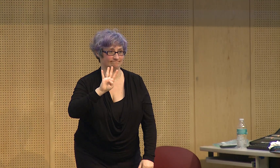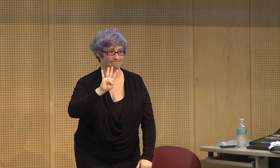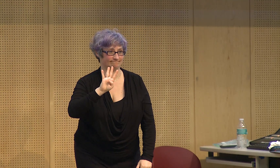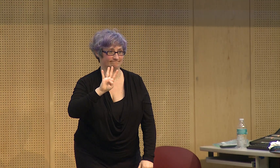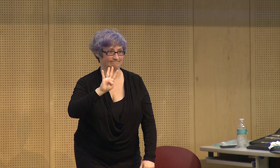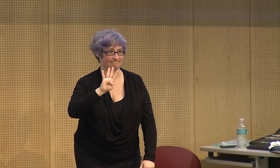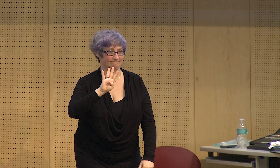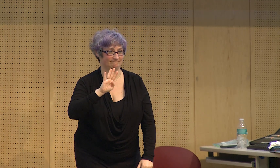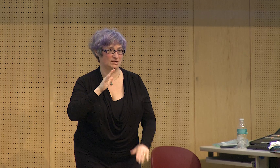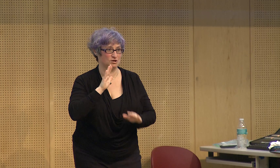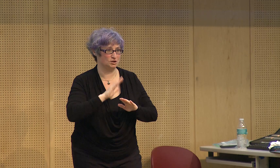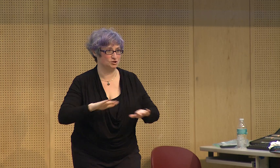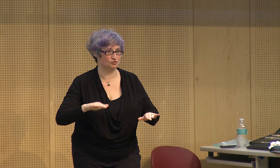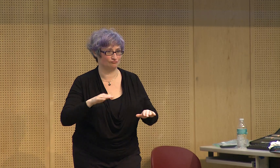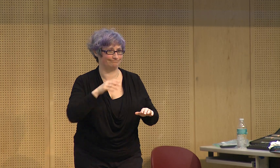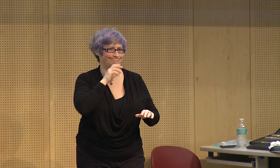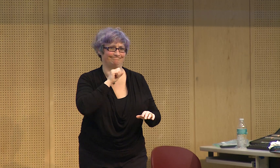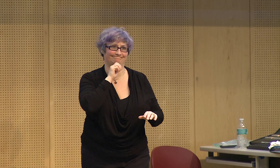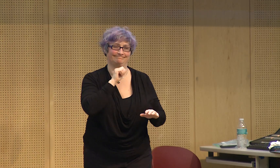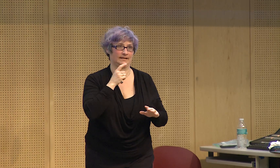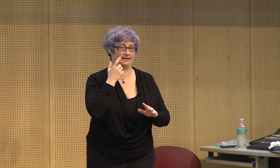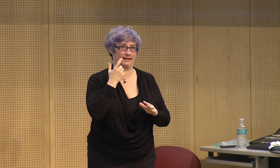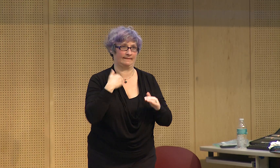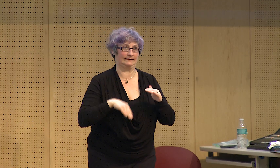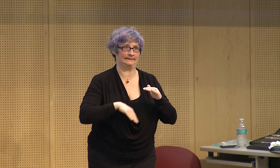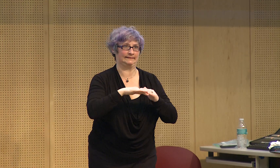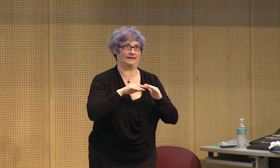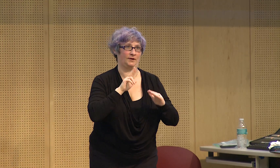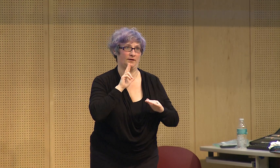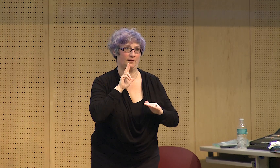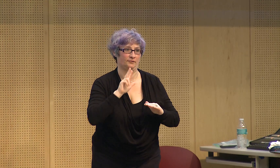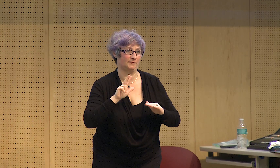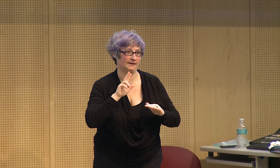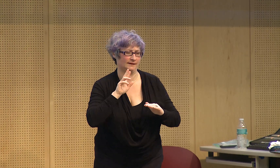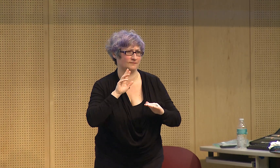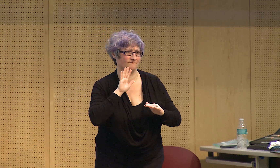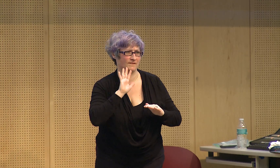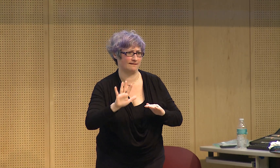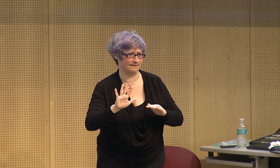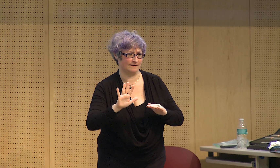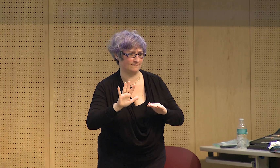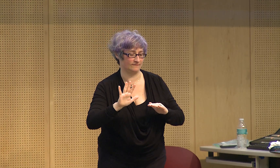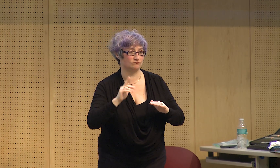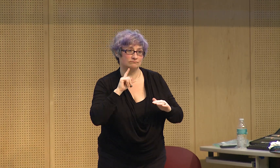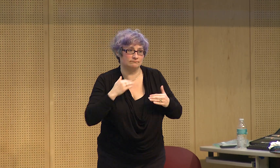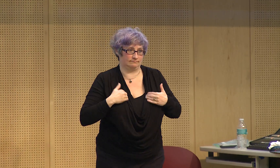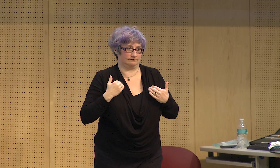knowledge up to the quantity of the number 4. I believe the ages that they involved